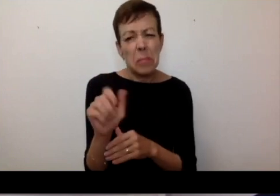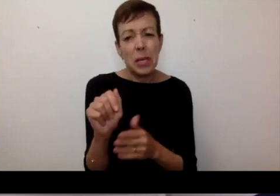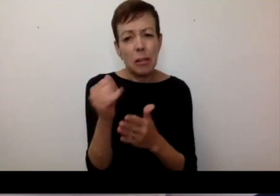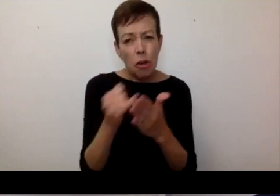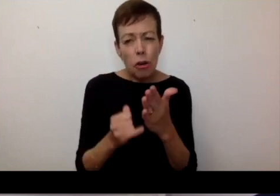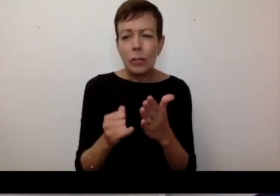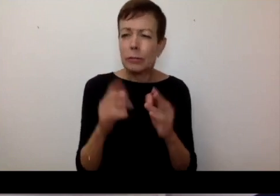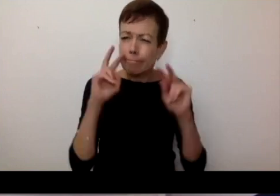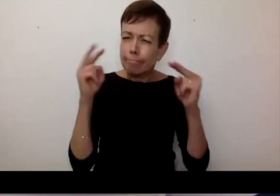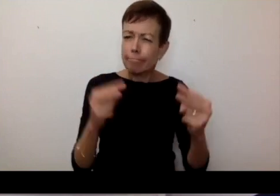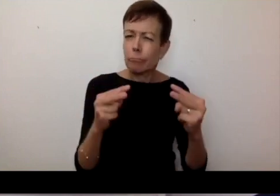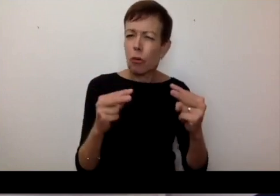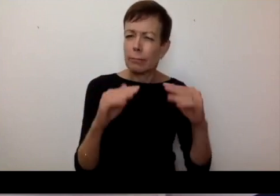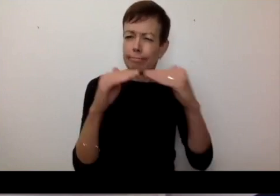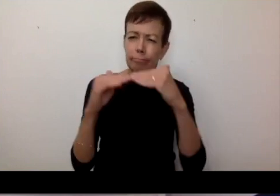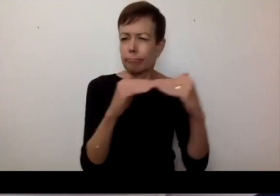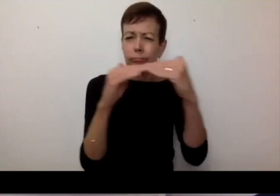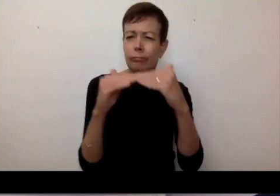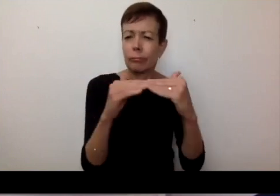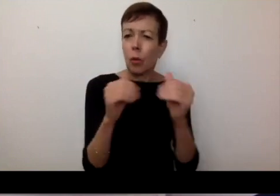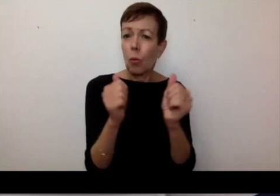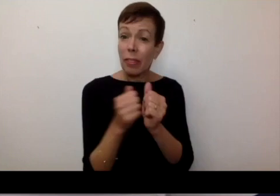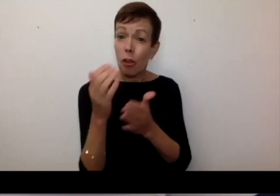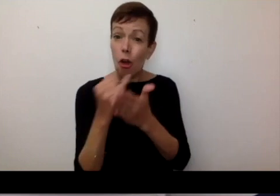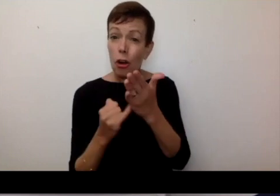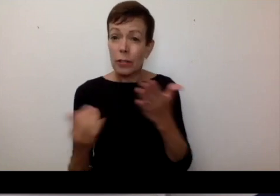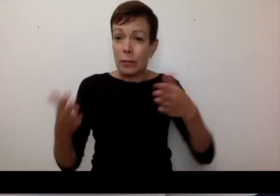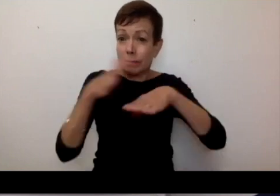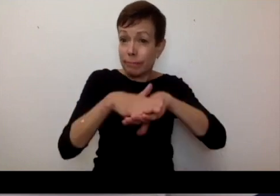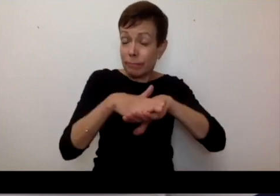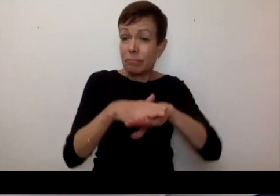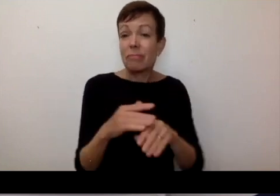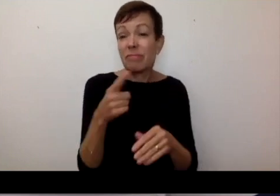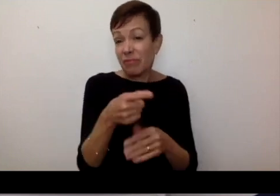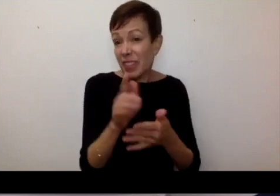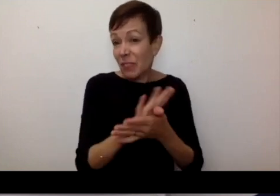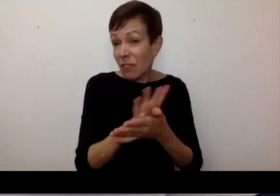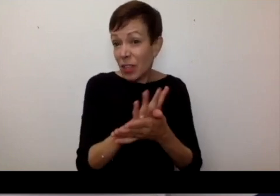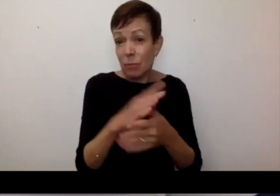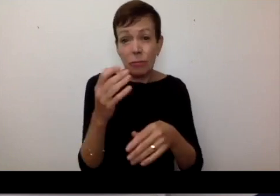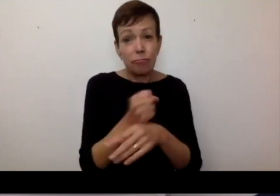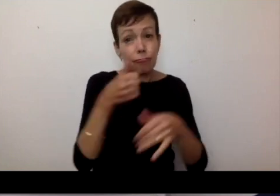activism with a contemporary art practice his award-winning films like the national film board of canada